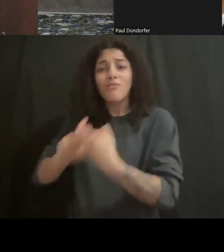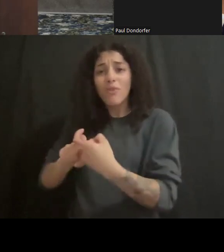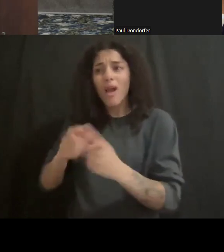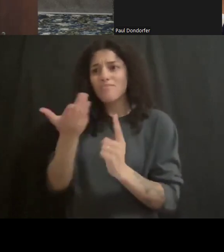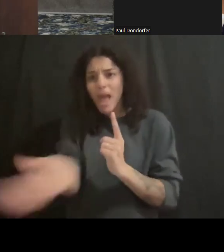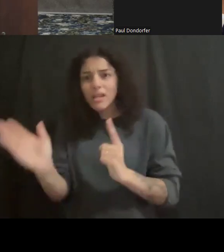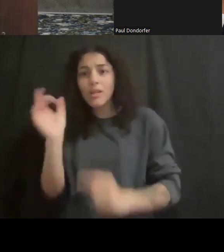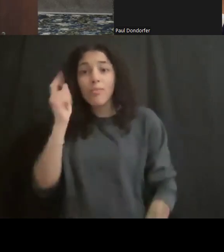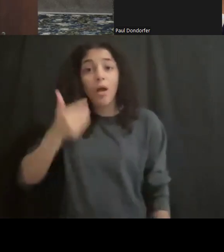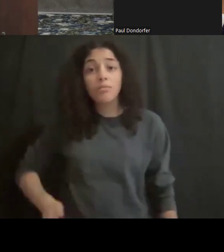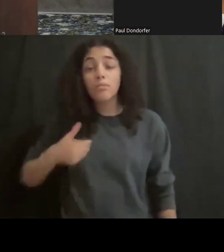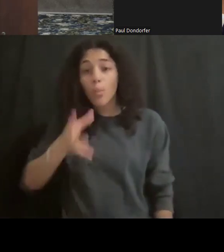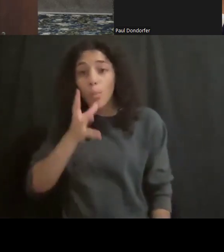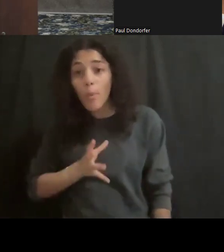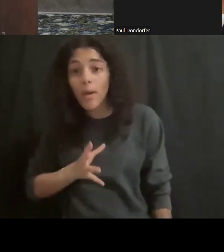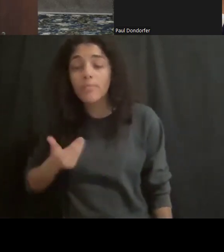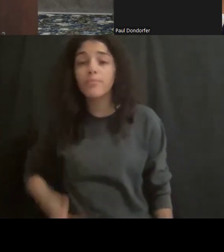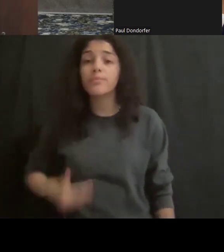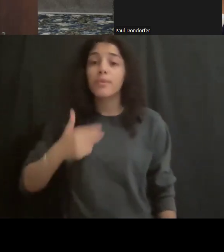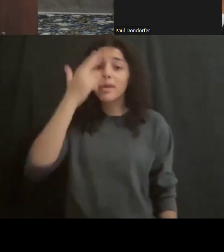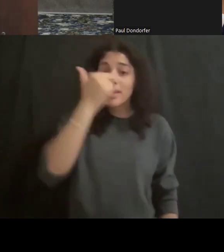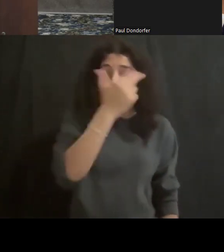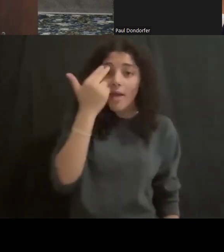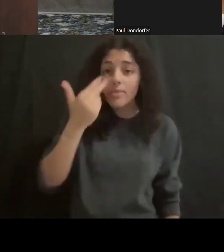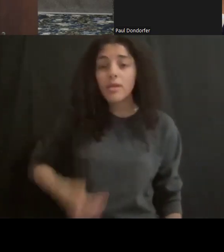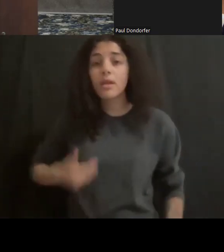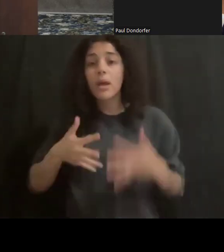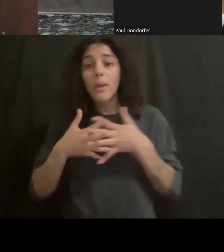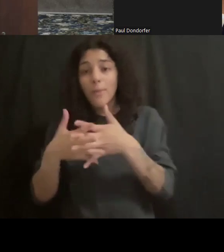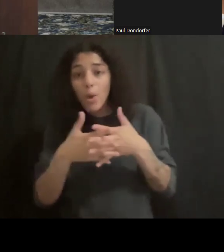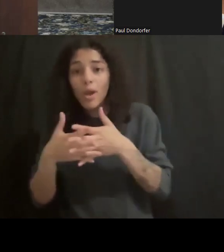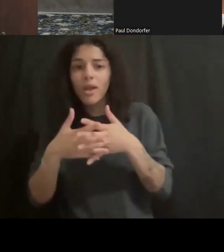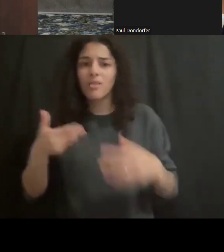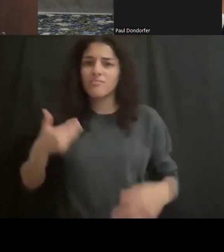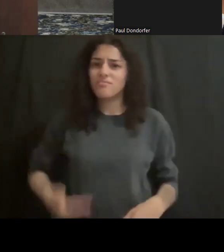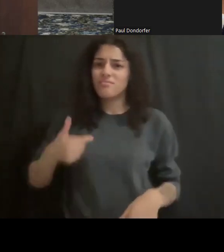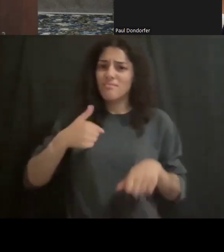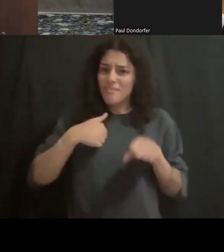as a woman as an American and as an individual who can trace my own roots back to immigrants